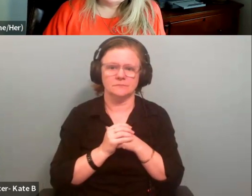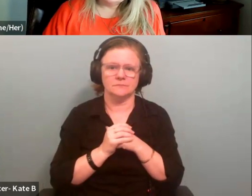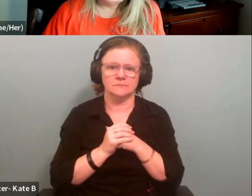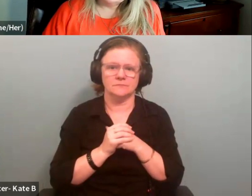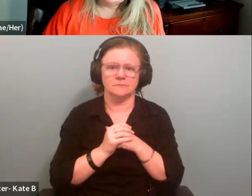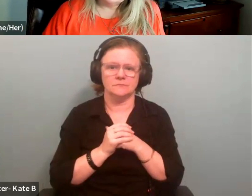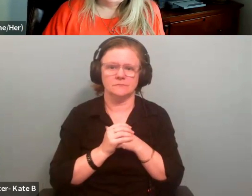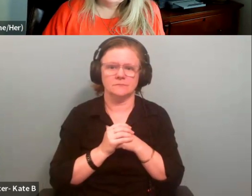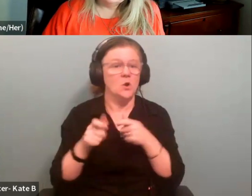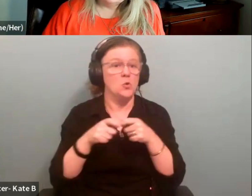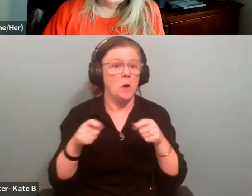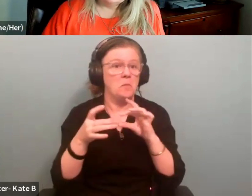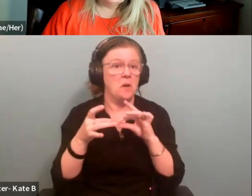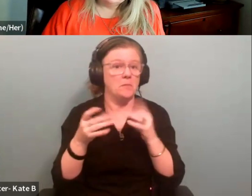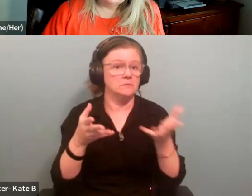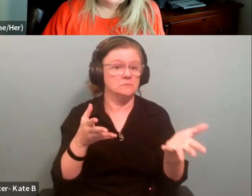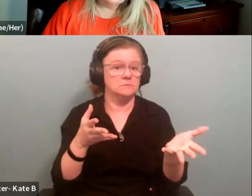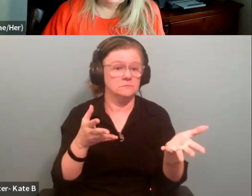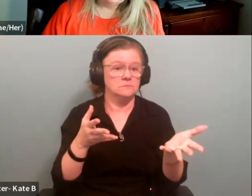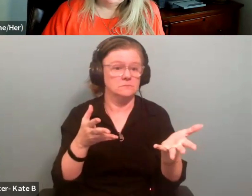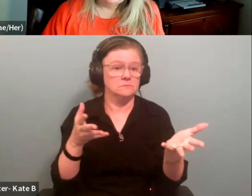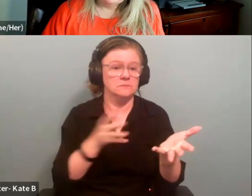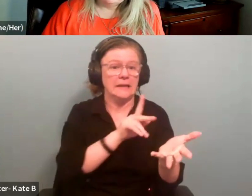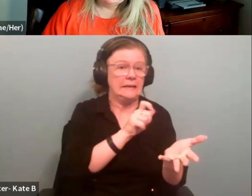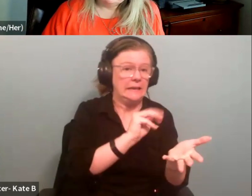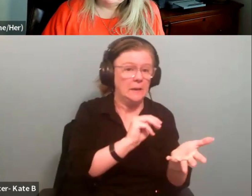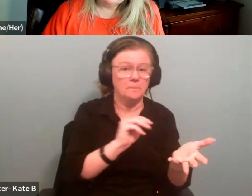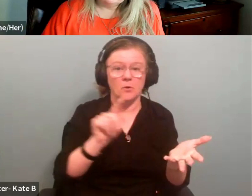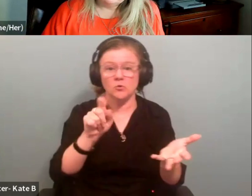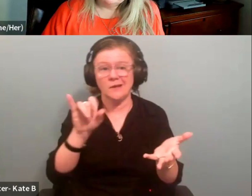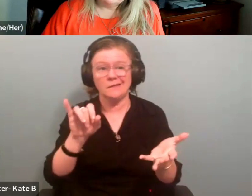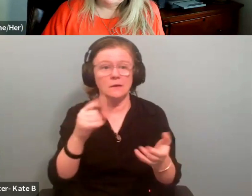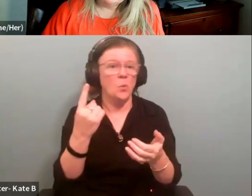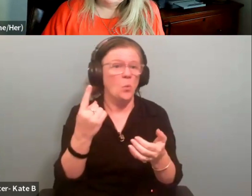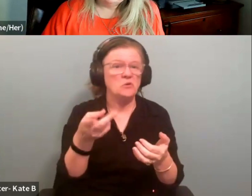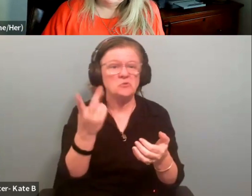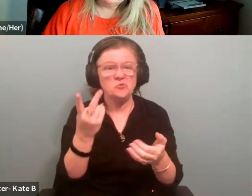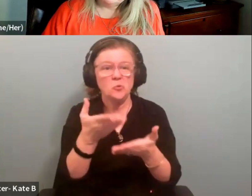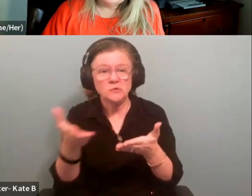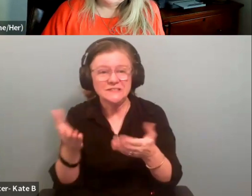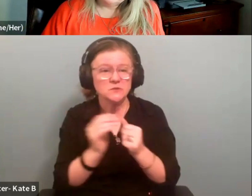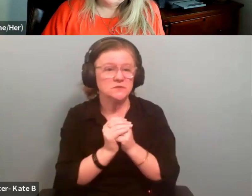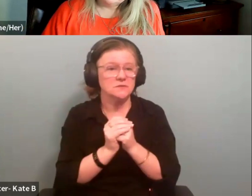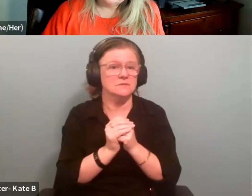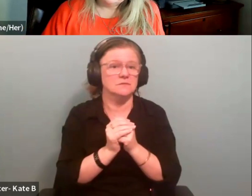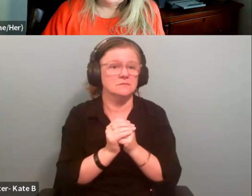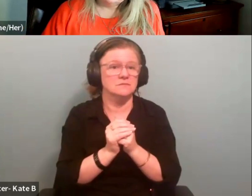words, Kim and Toni, do you are there any particular resources or you know, work that your senator does that you might want